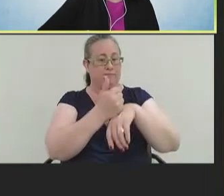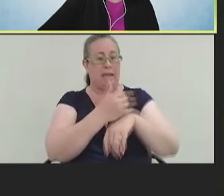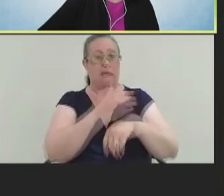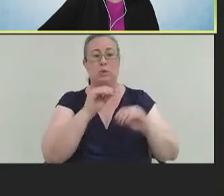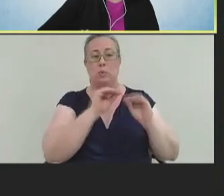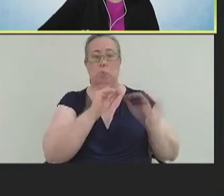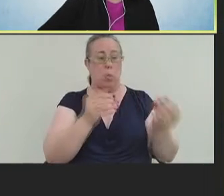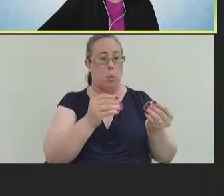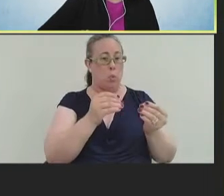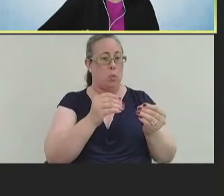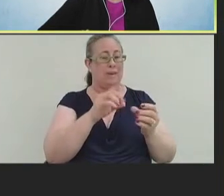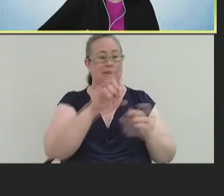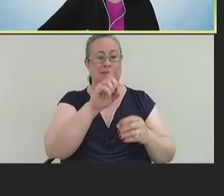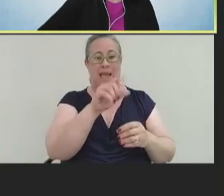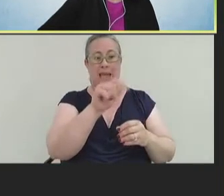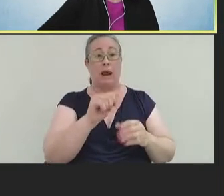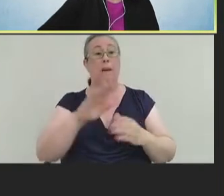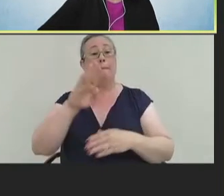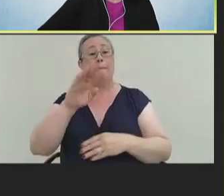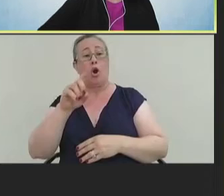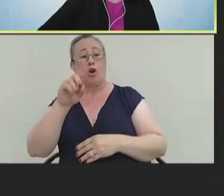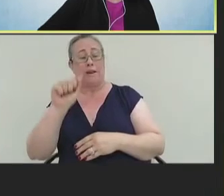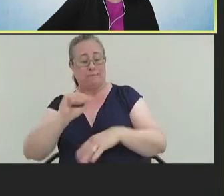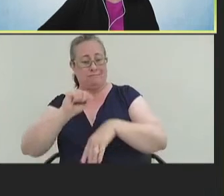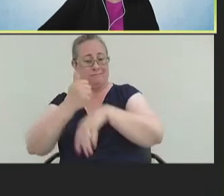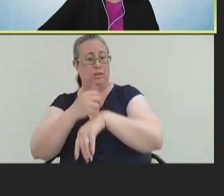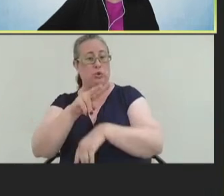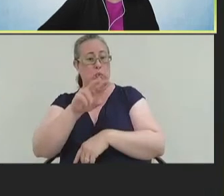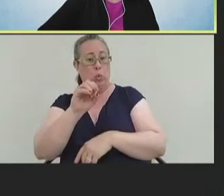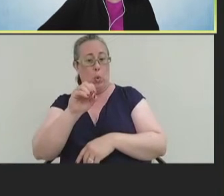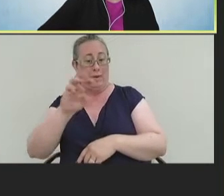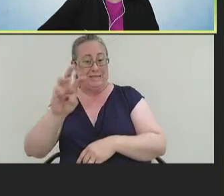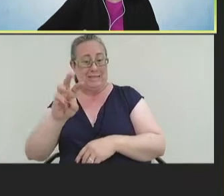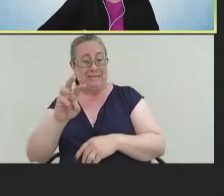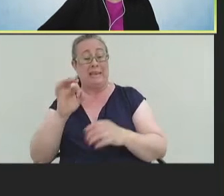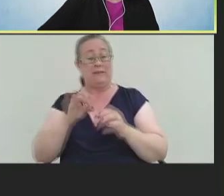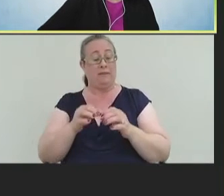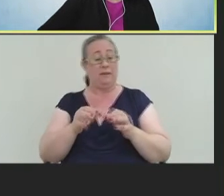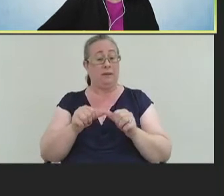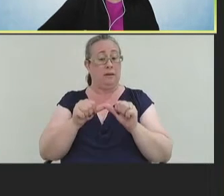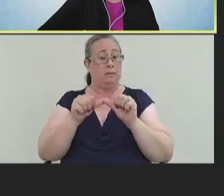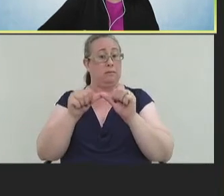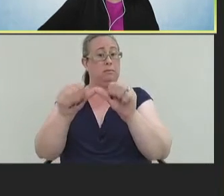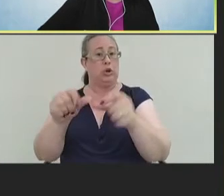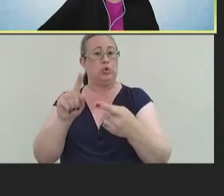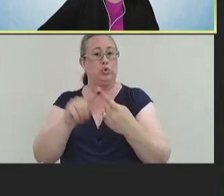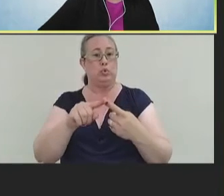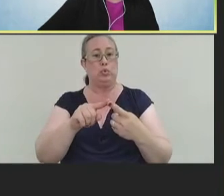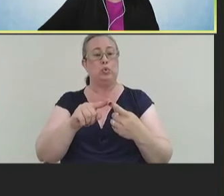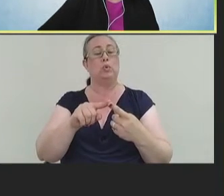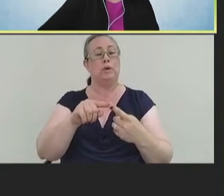BARDA became BARDA in 2006. And if we fast forward through the 2009 H1N1 pandemic and